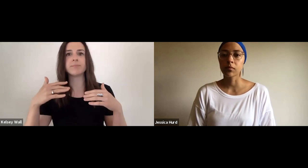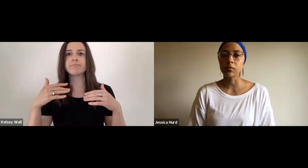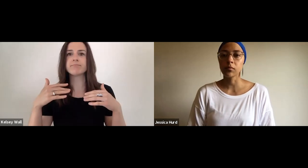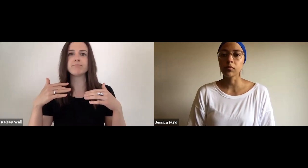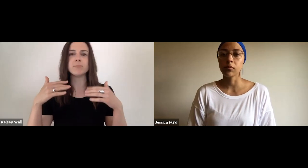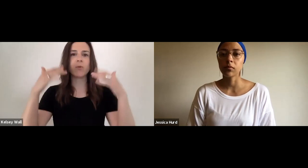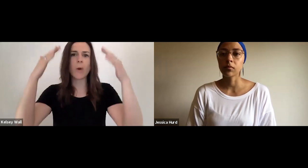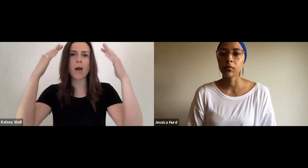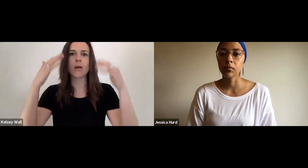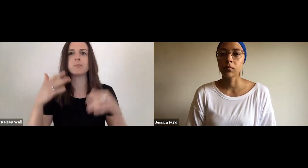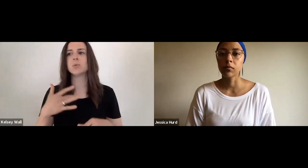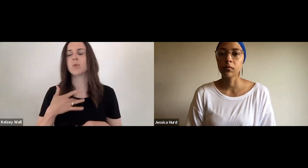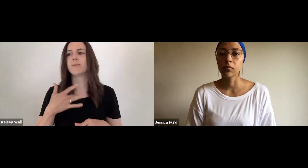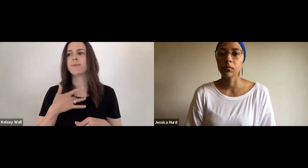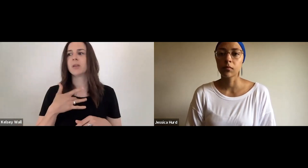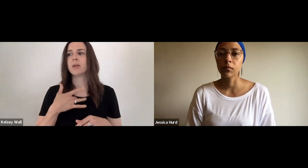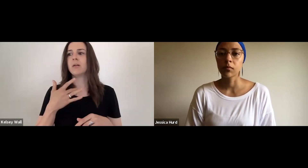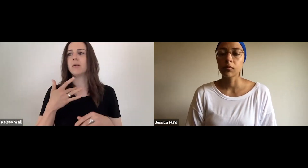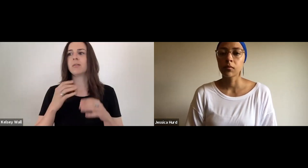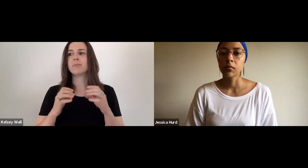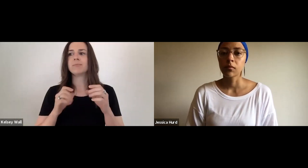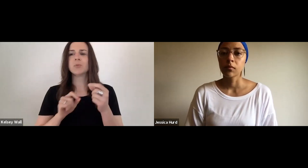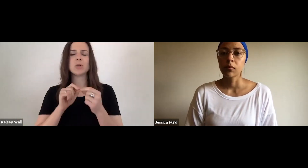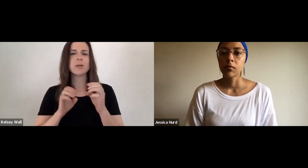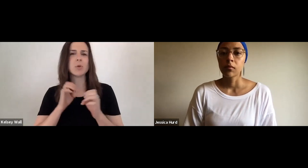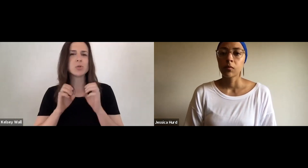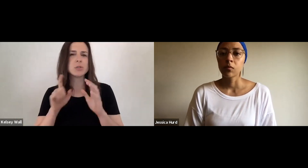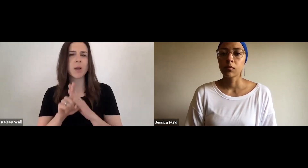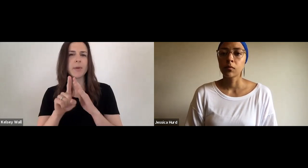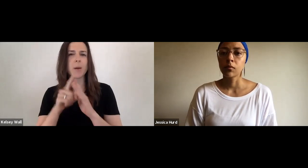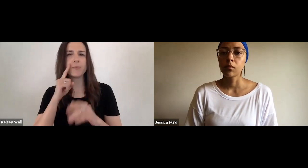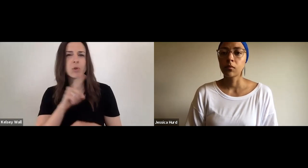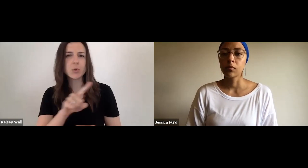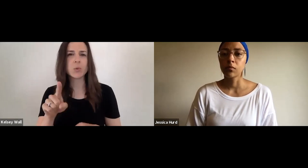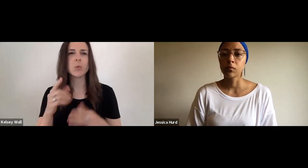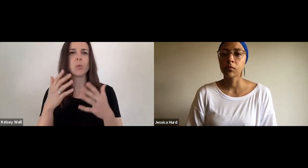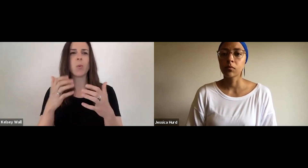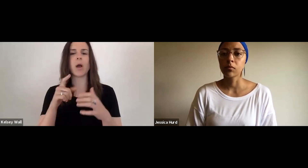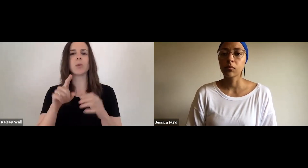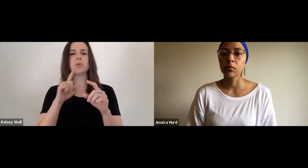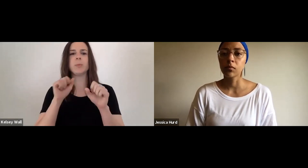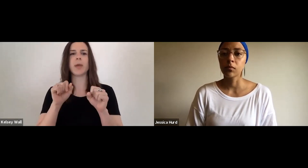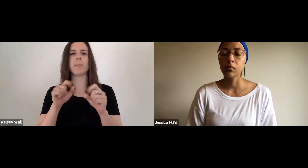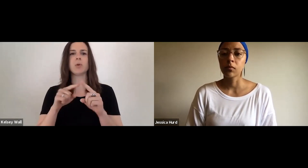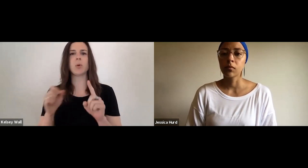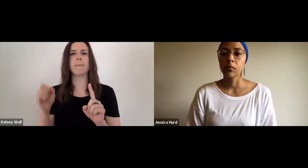So, during this presentation, if at any time you're feeling overwhelmed or just something emotionally comes up for you